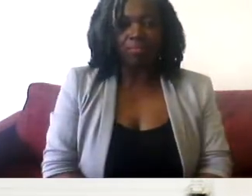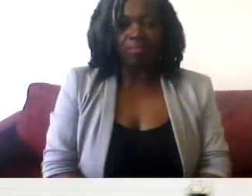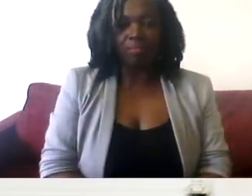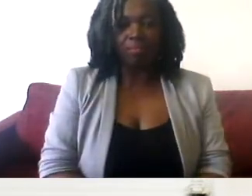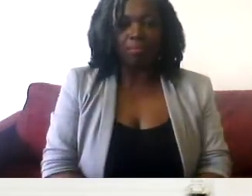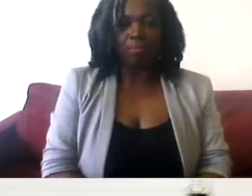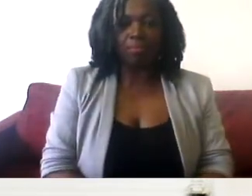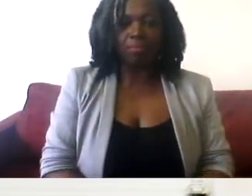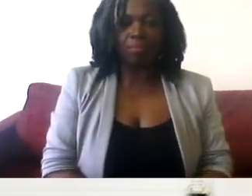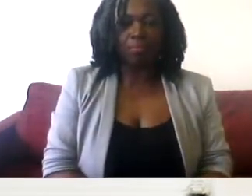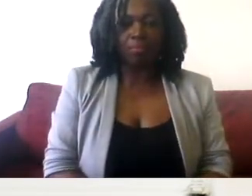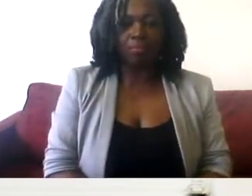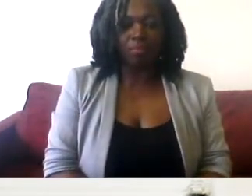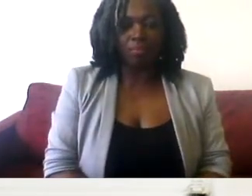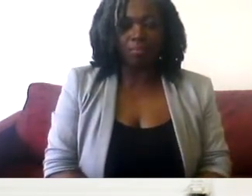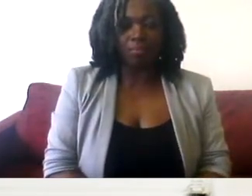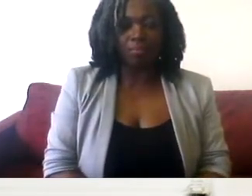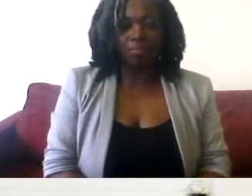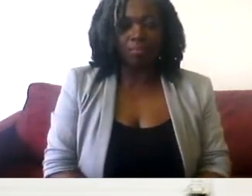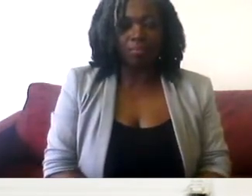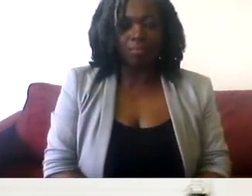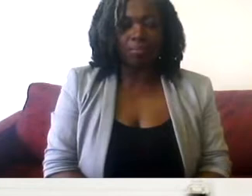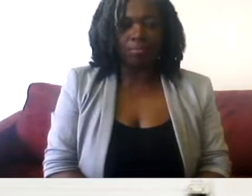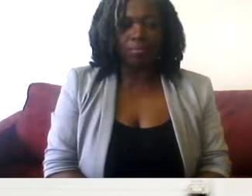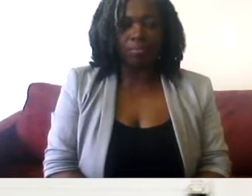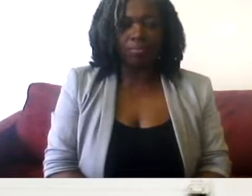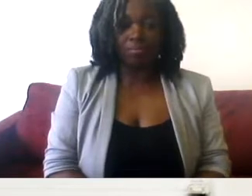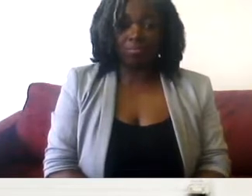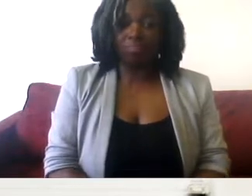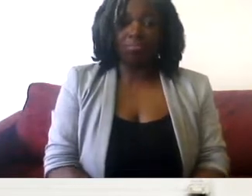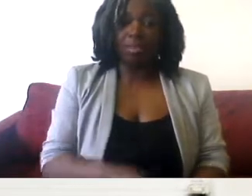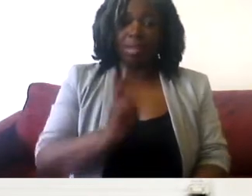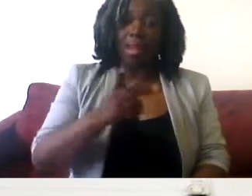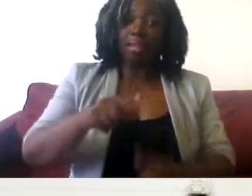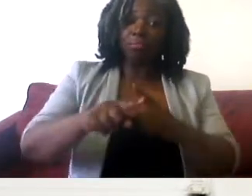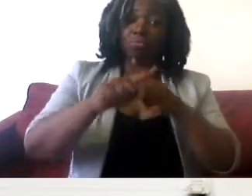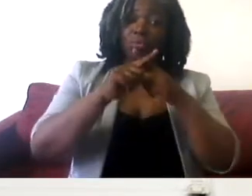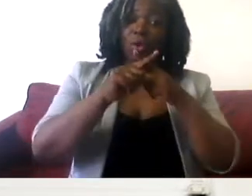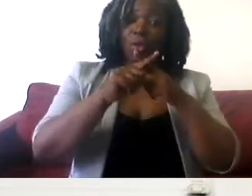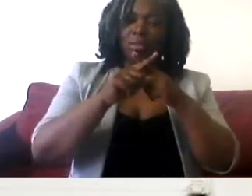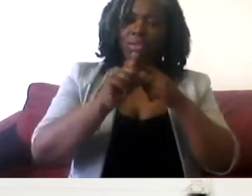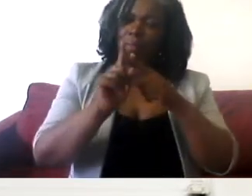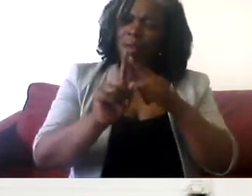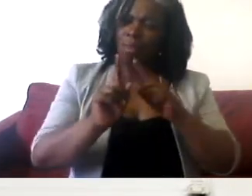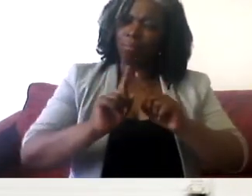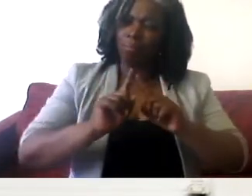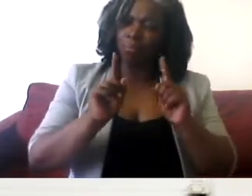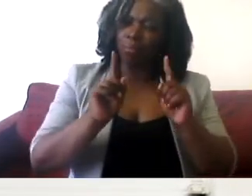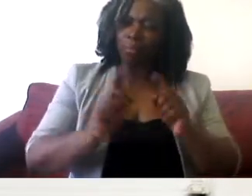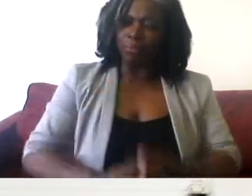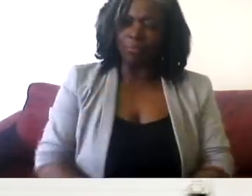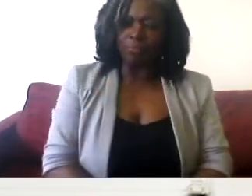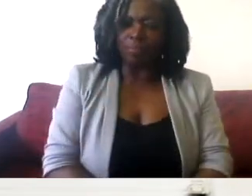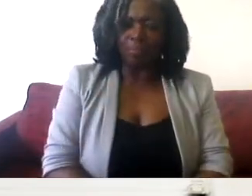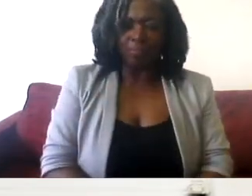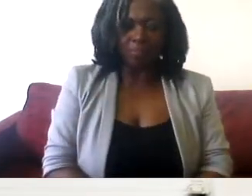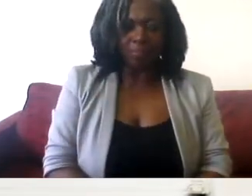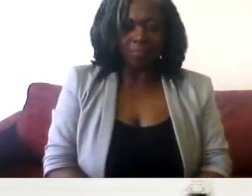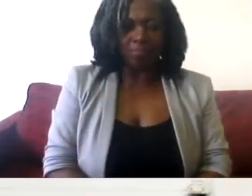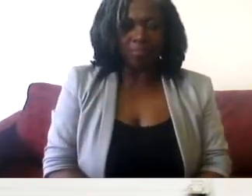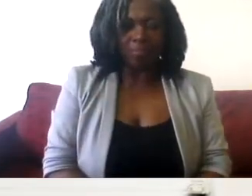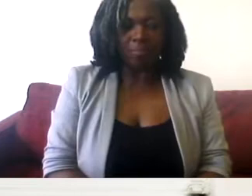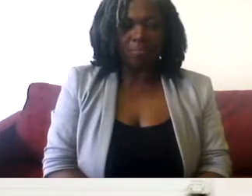hand: like so. We now have our cross shape